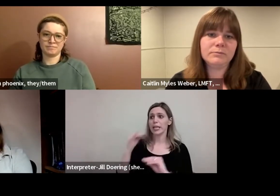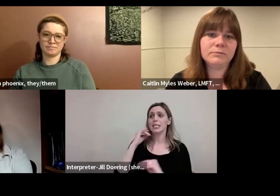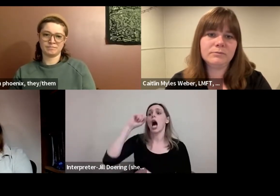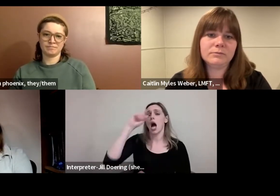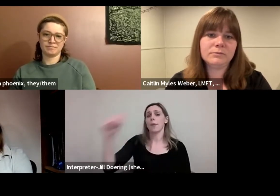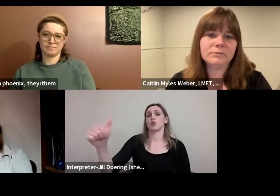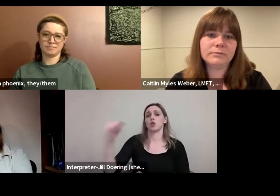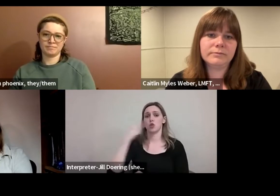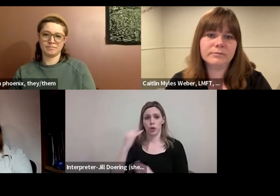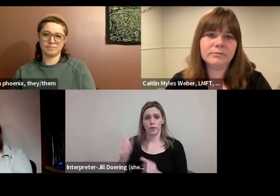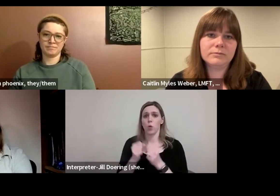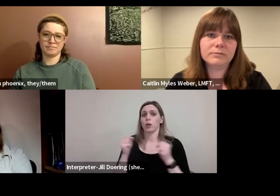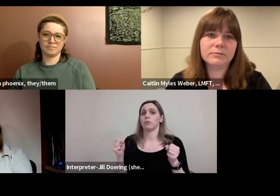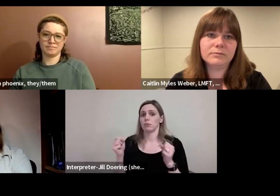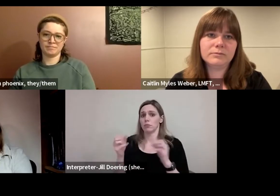Thank you. Mm-hmm.